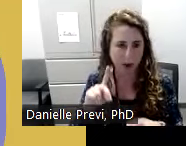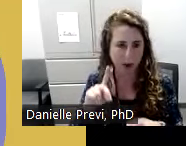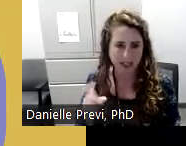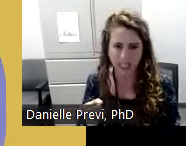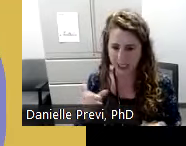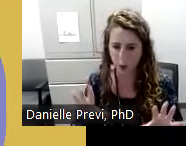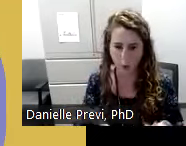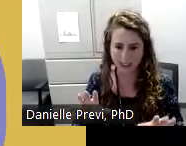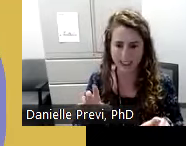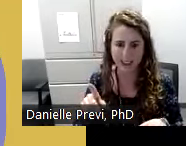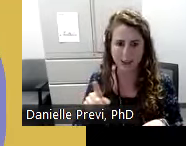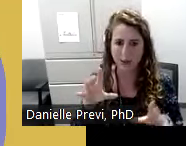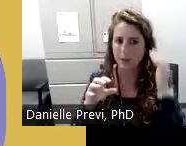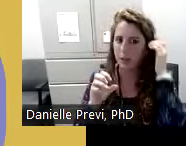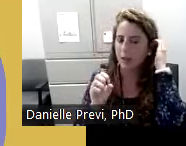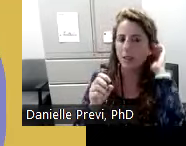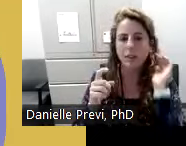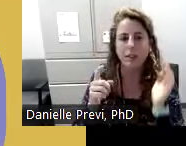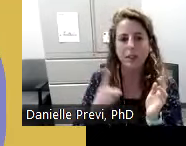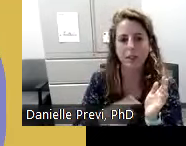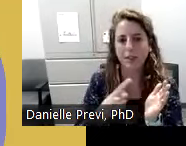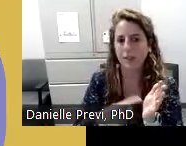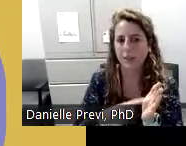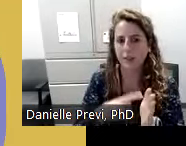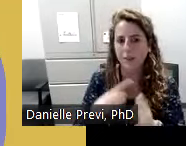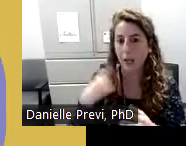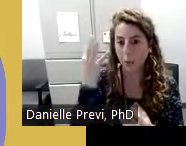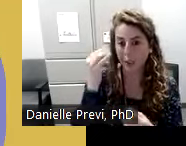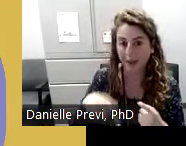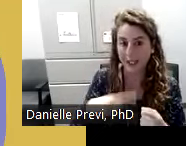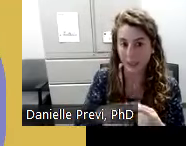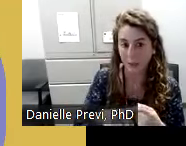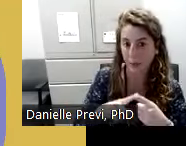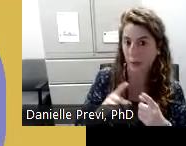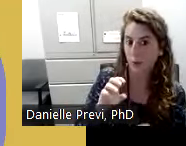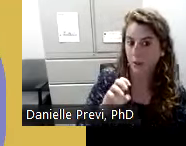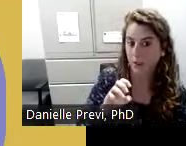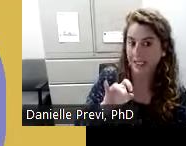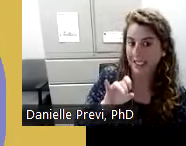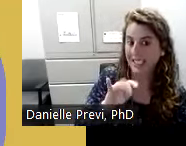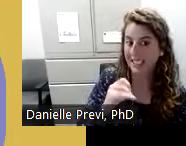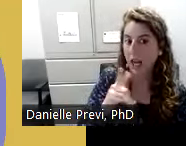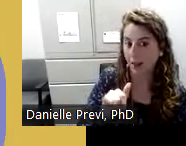So real quickly. When you're thinking about diagnostics and diagnosis, it's important as I